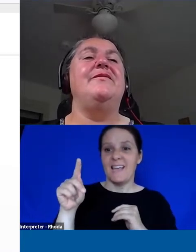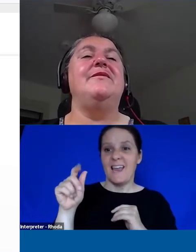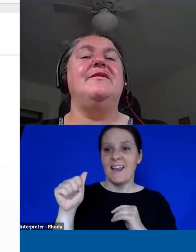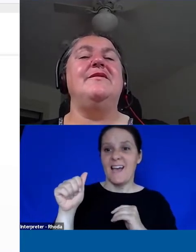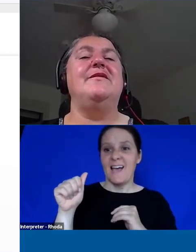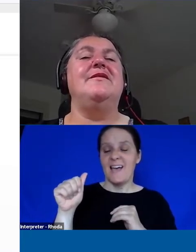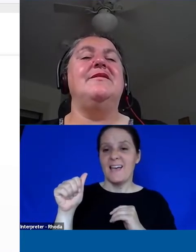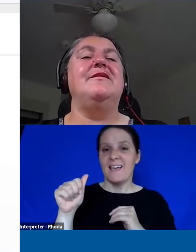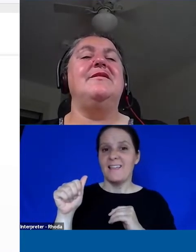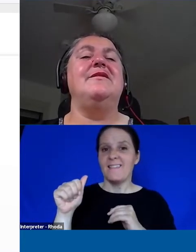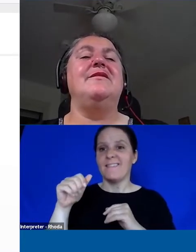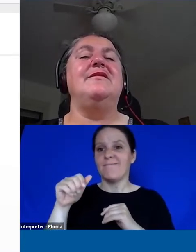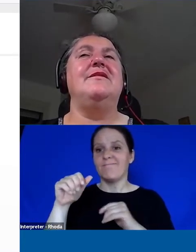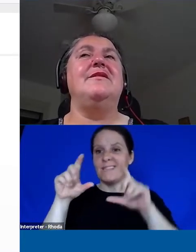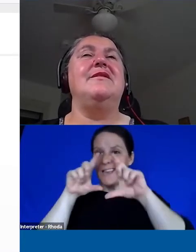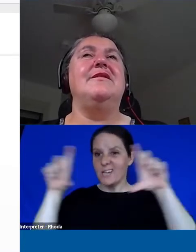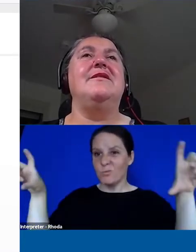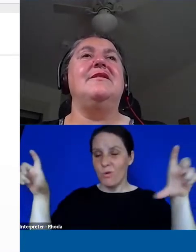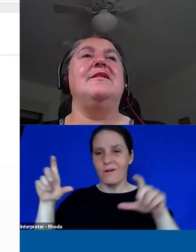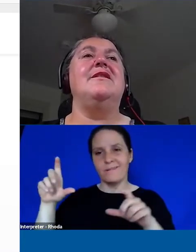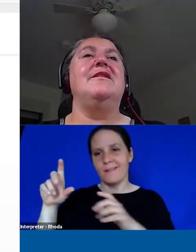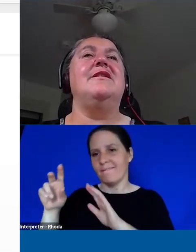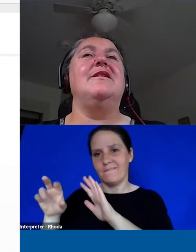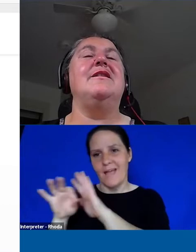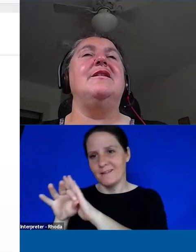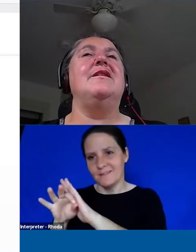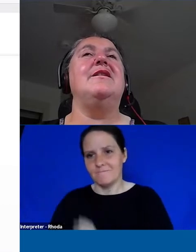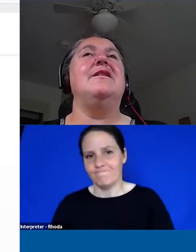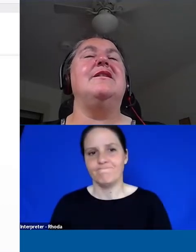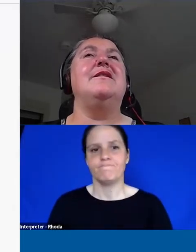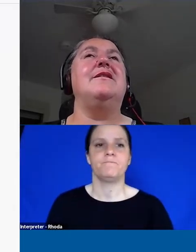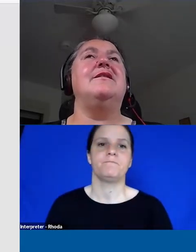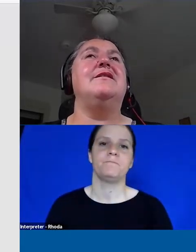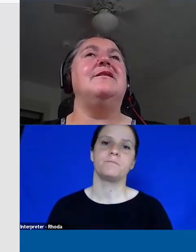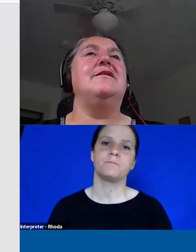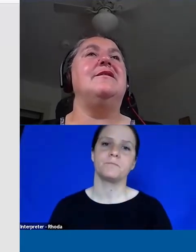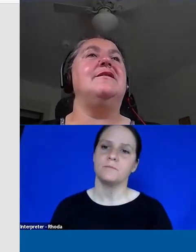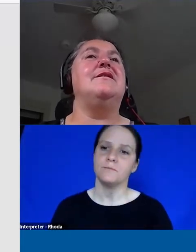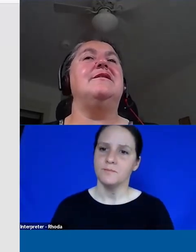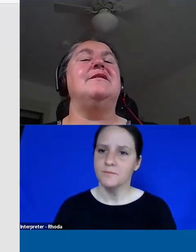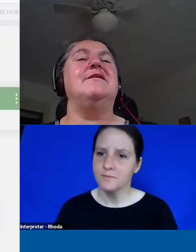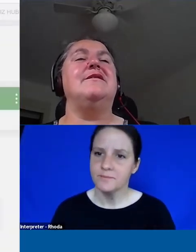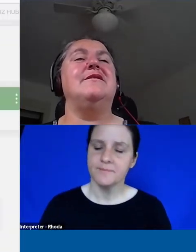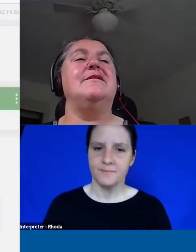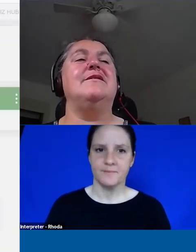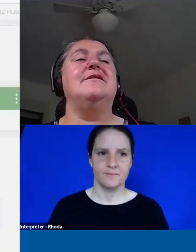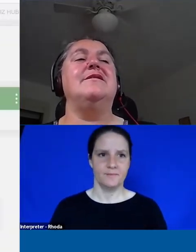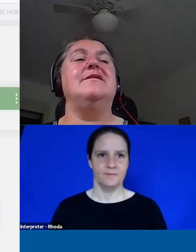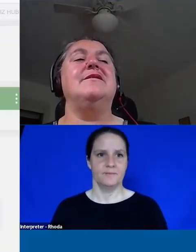[Screen Reader] Navigation tool selection .org/selected, collapsed. Covid.gov find COVID-19 guidance for...